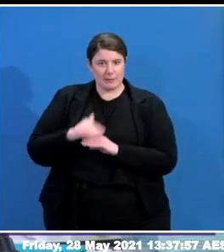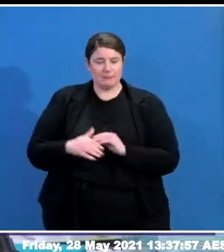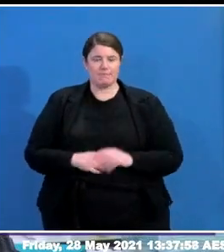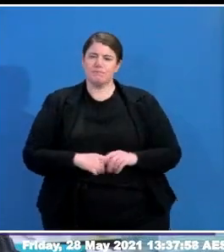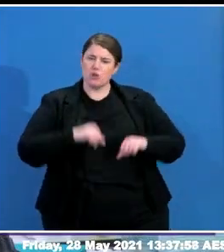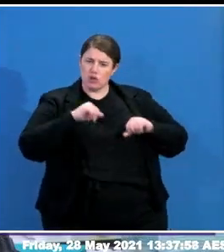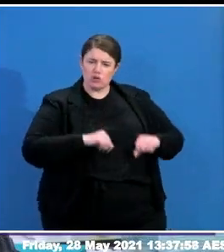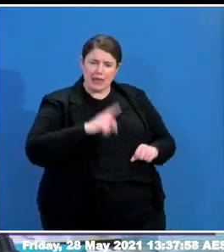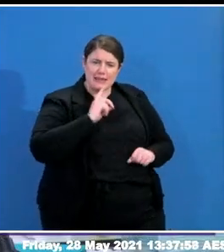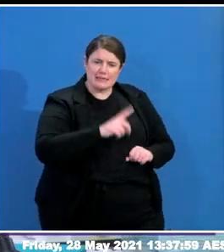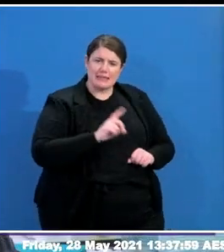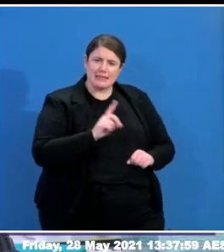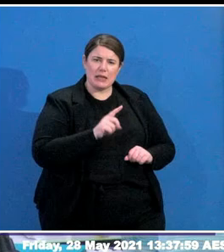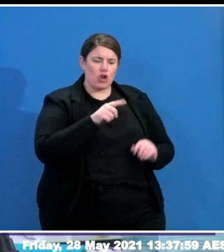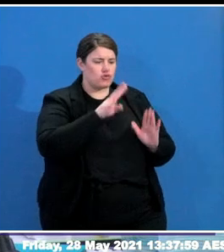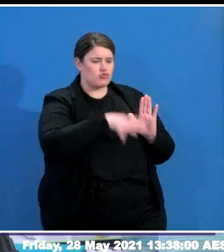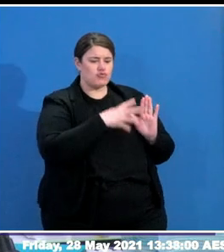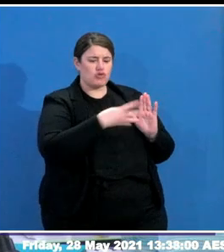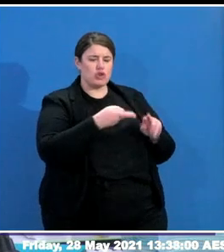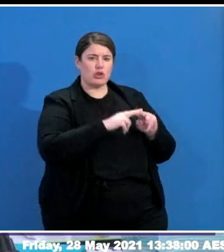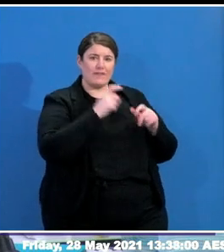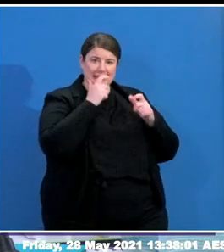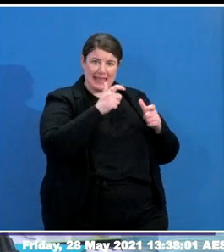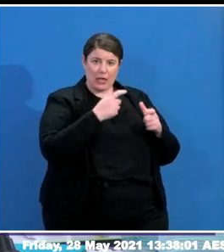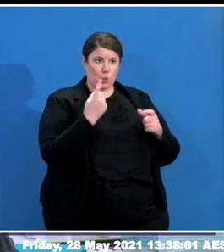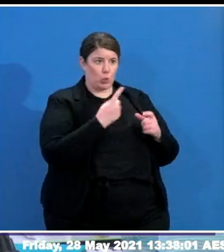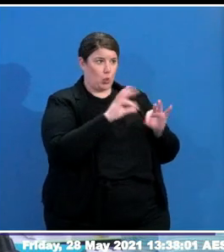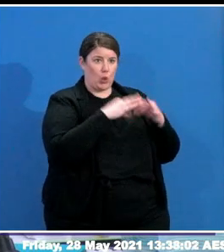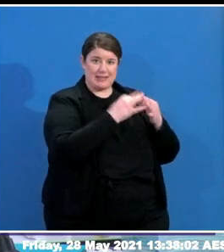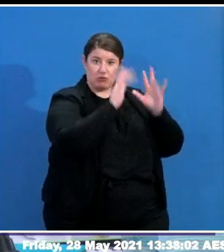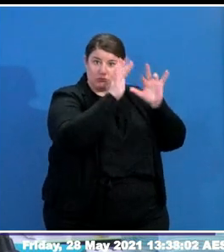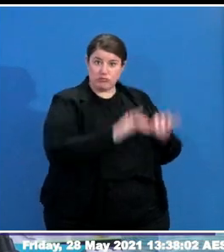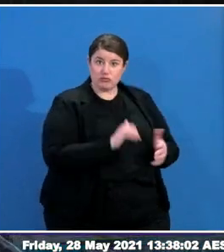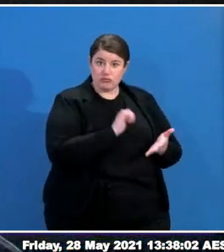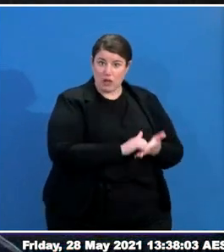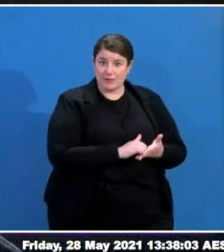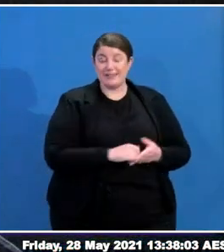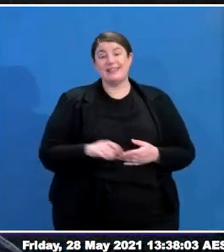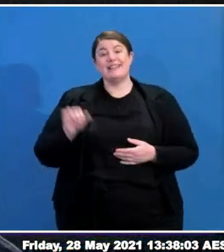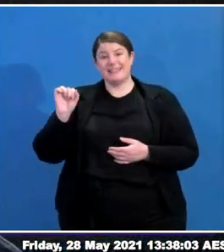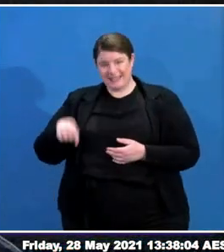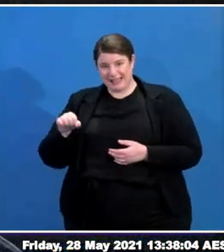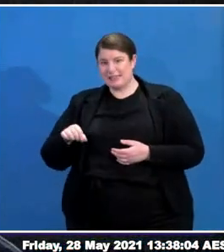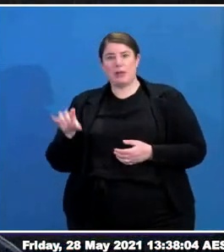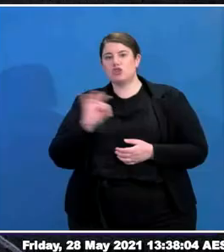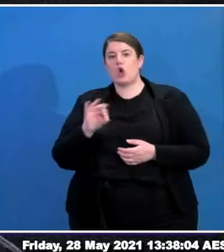But the roster of care is prepared by the provider? MR McNAUGHTON: It is, but it's not a quote for how much it will cost them